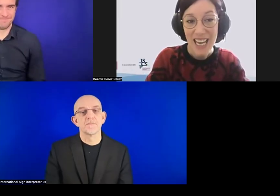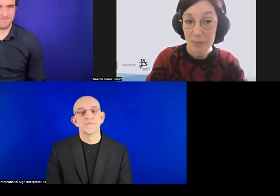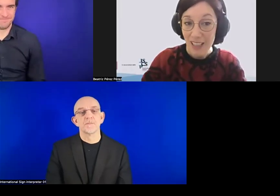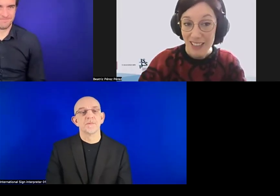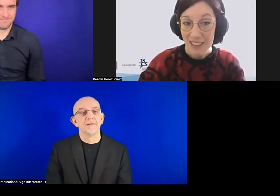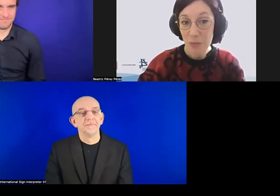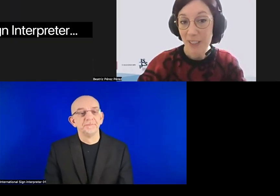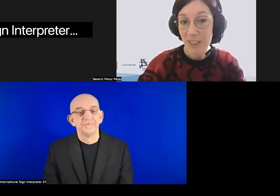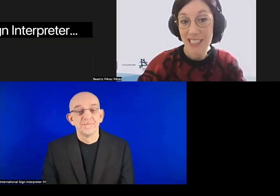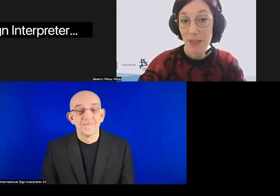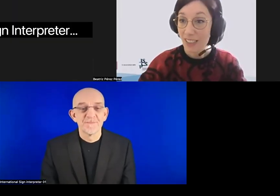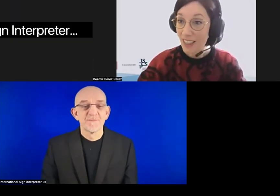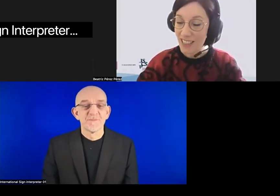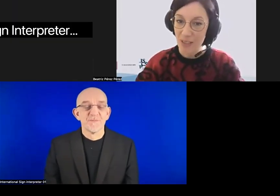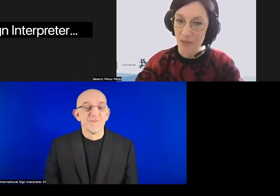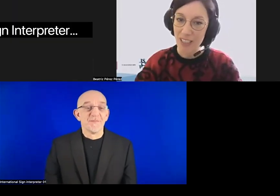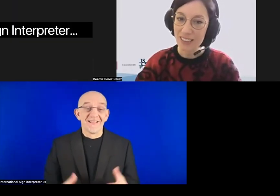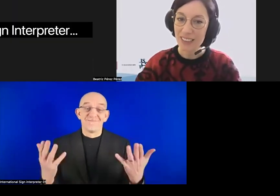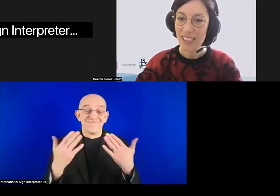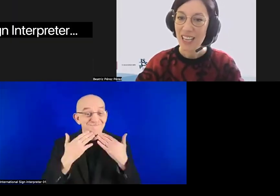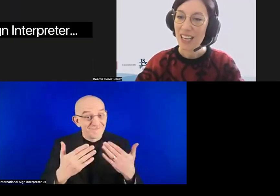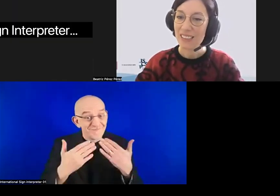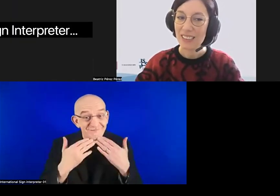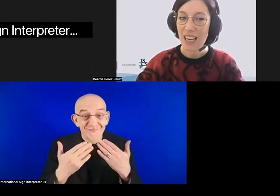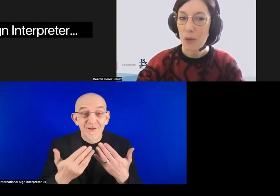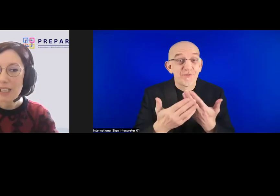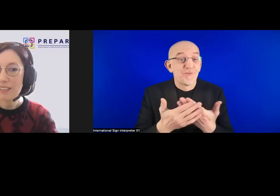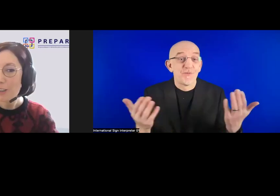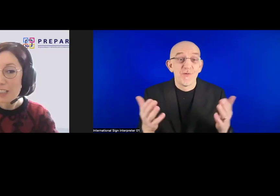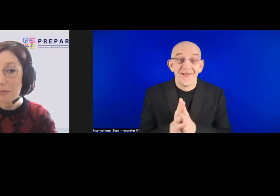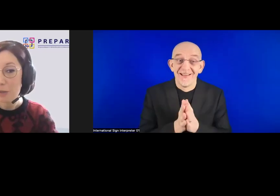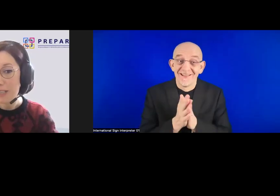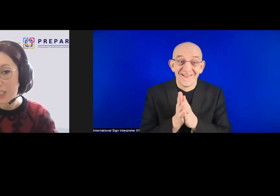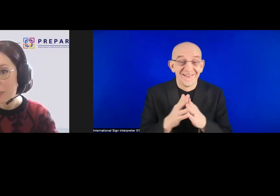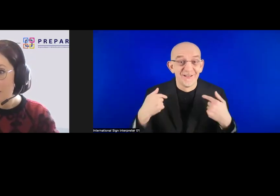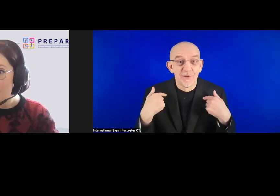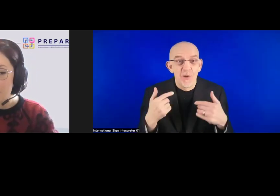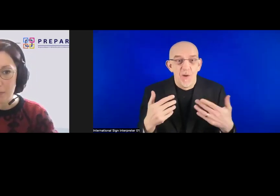: Thank you so much everyone. I am delighted to participate in this event, and I